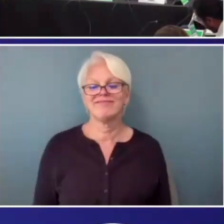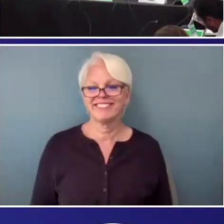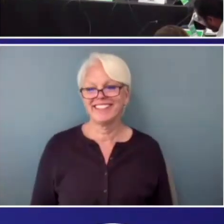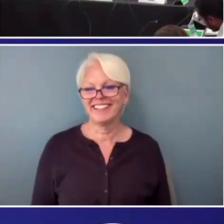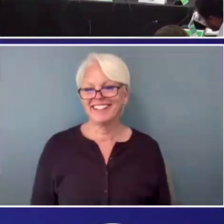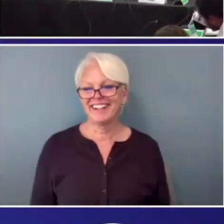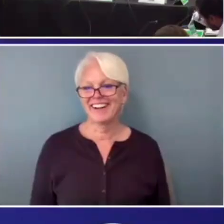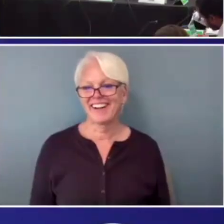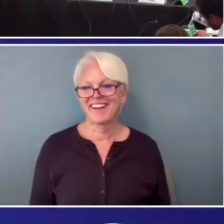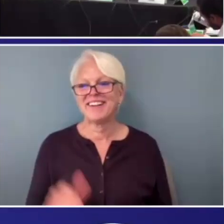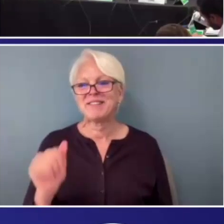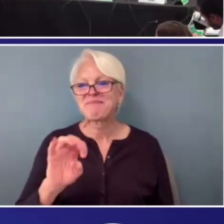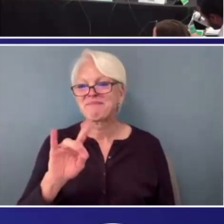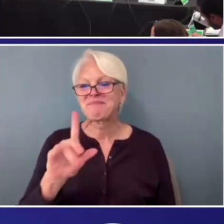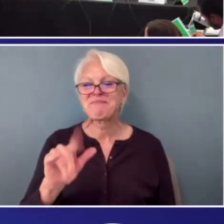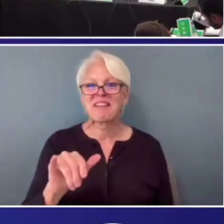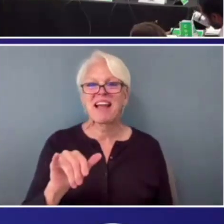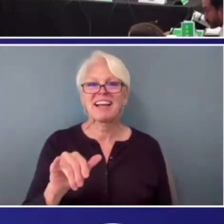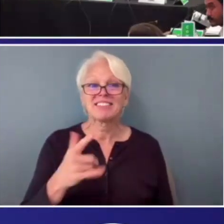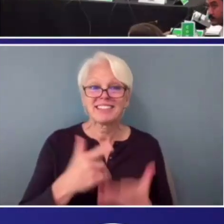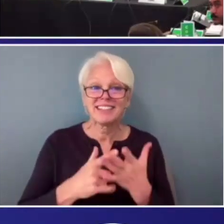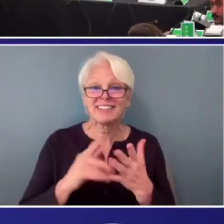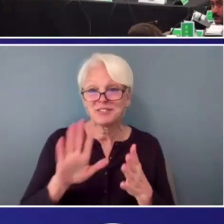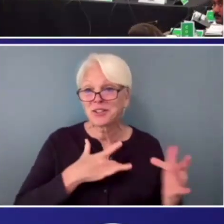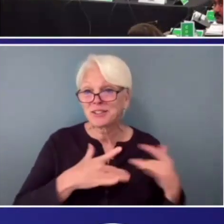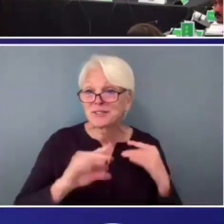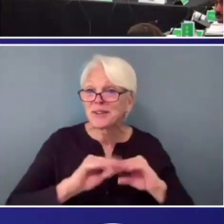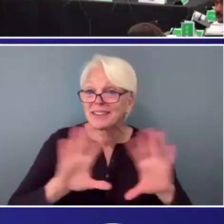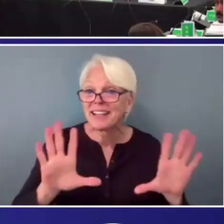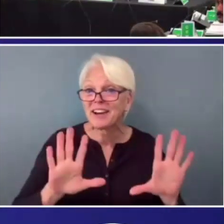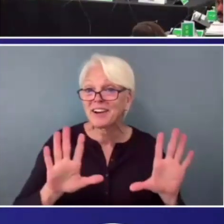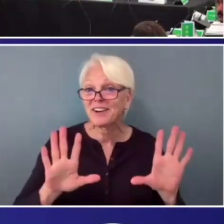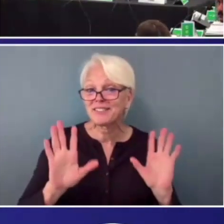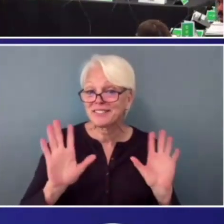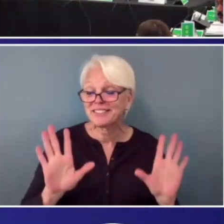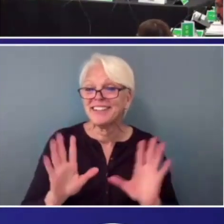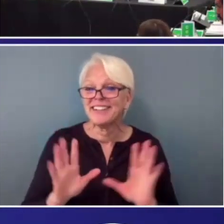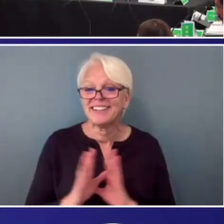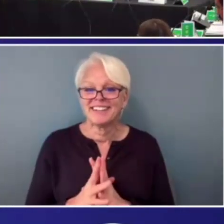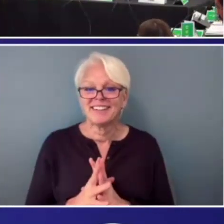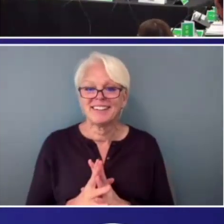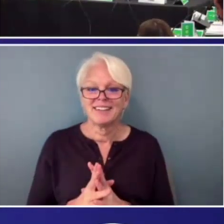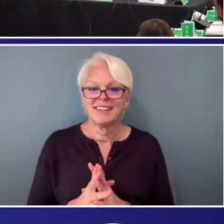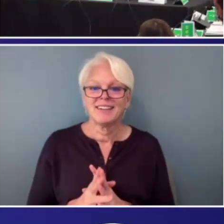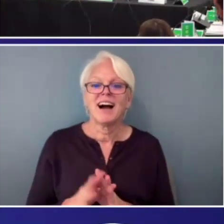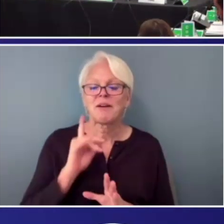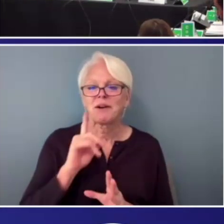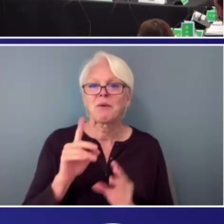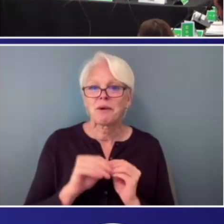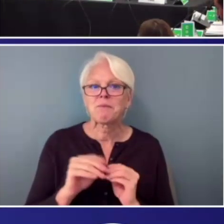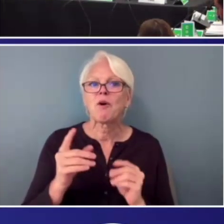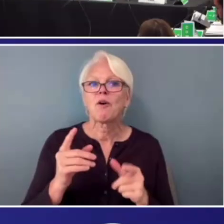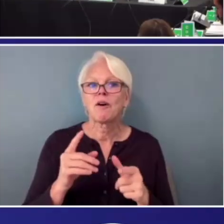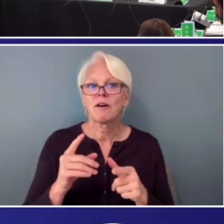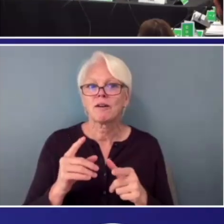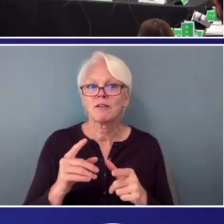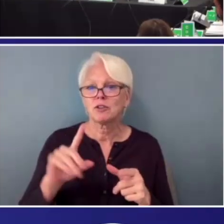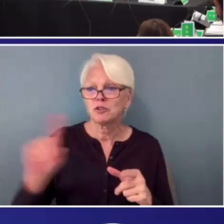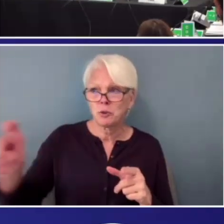Ashley, does that clarify your concern? Yes. There's going to be one more question, because I think I have another question. I don't know if you want to move ahead and come back to me, or do you want me to continue?